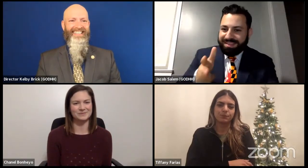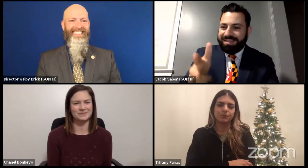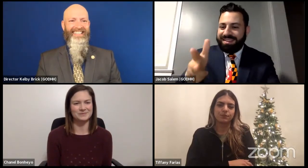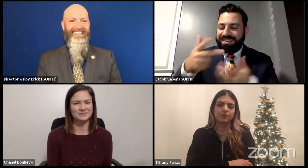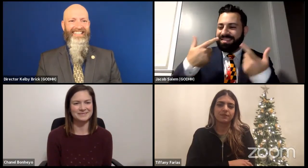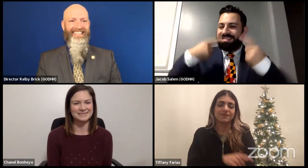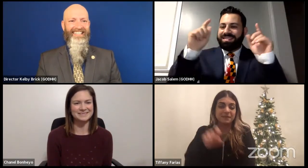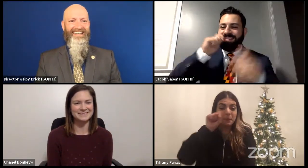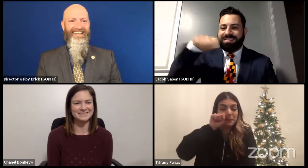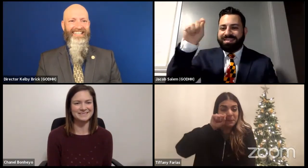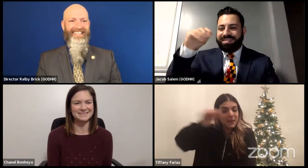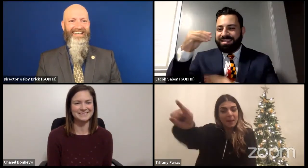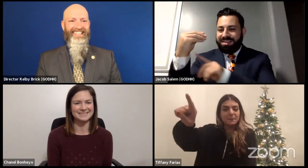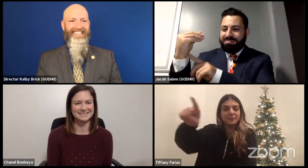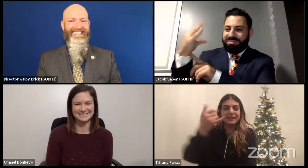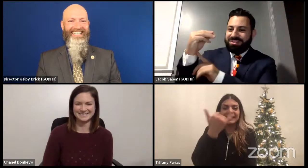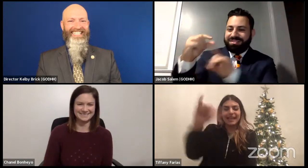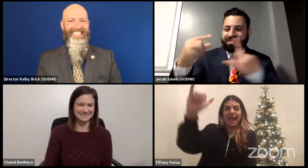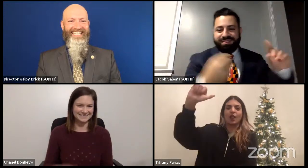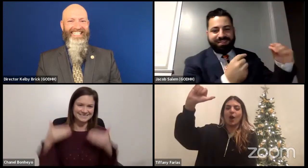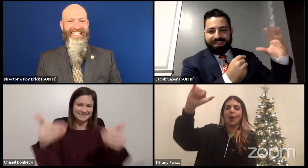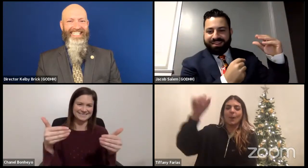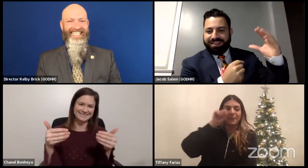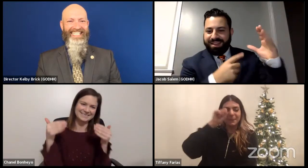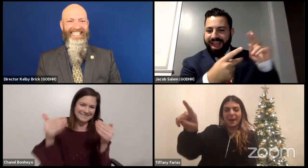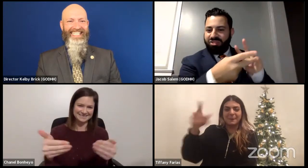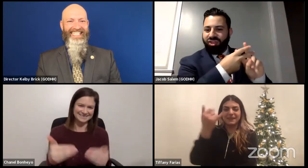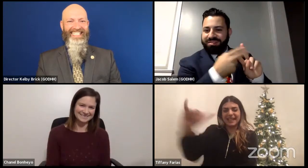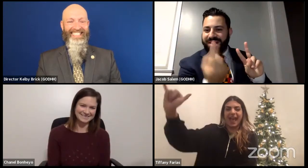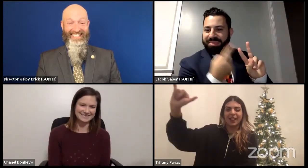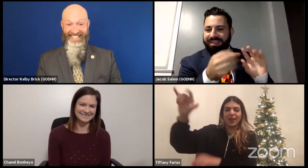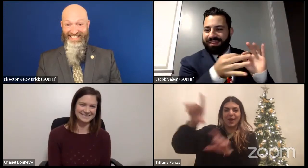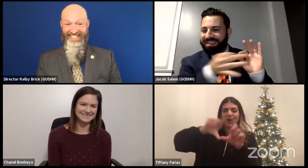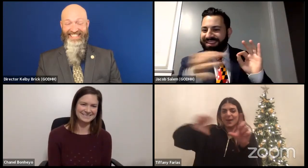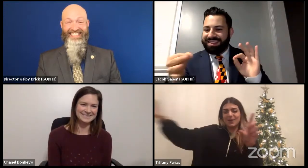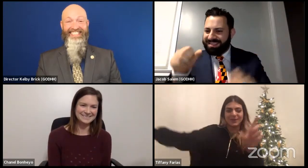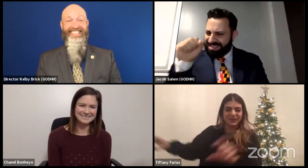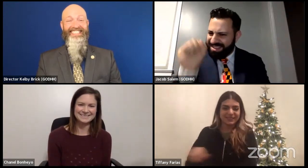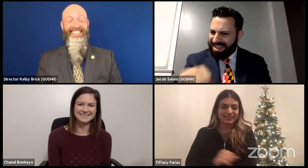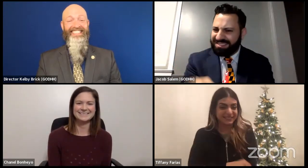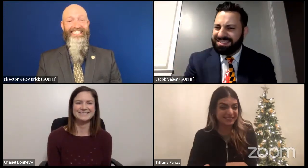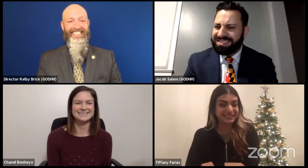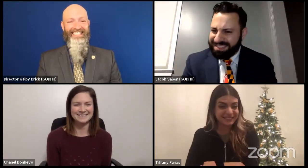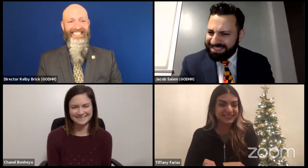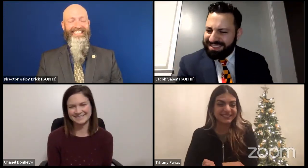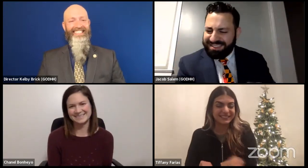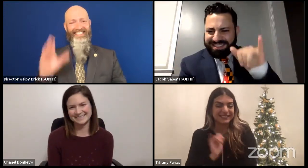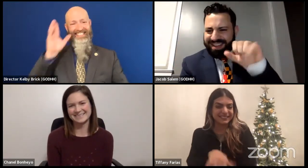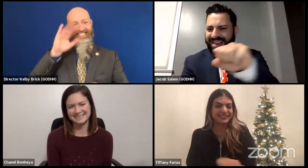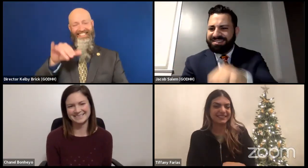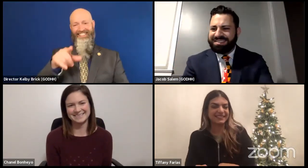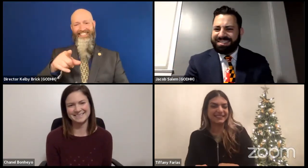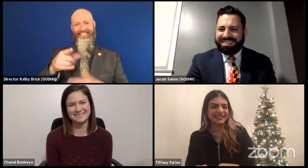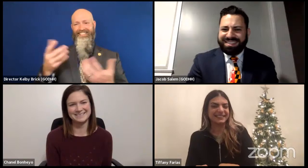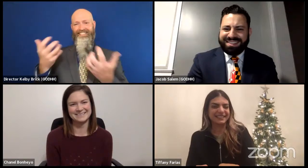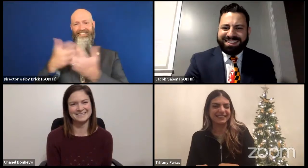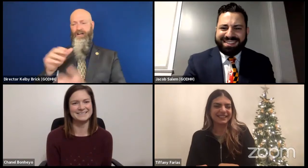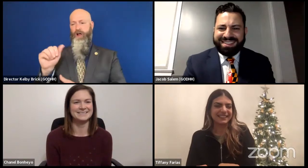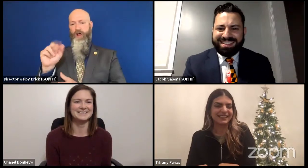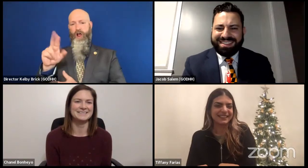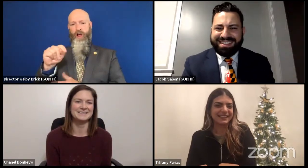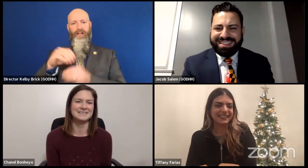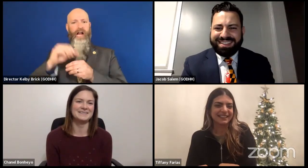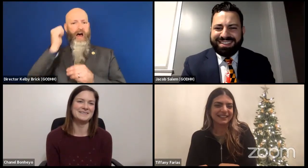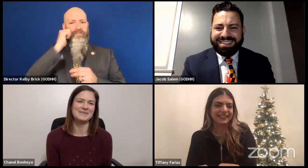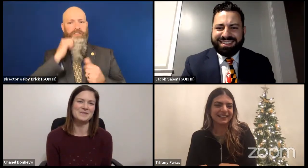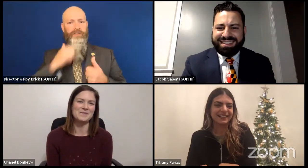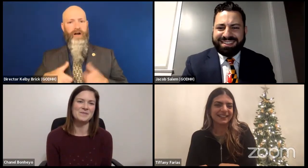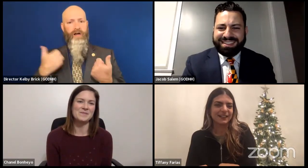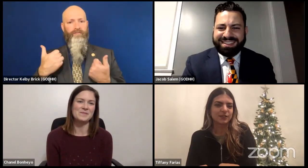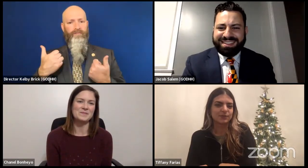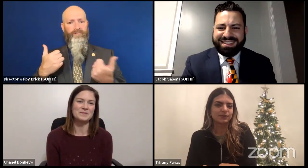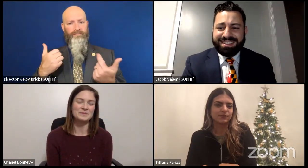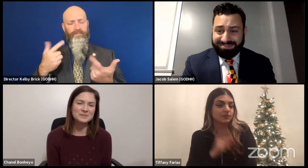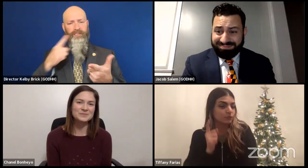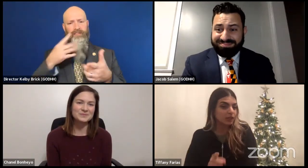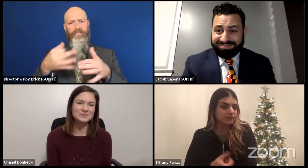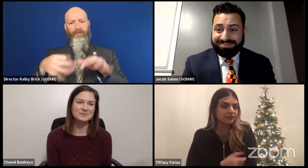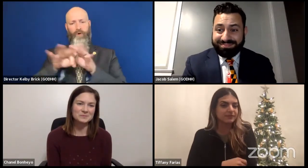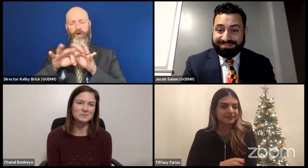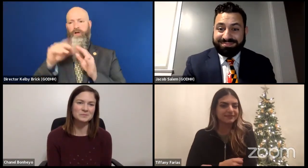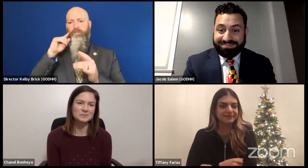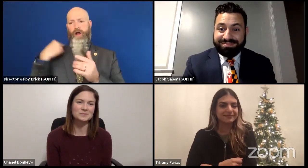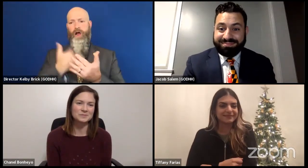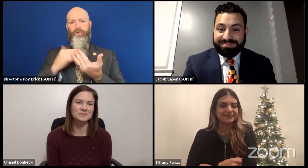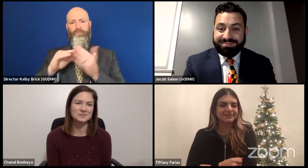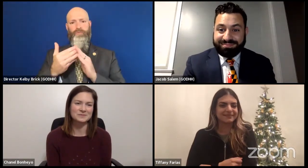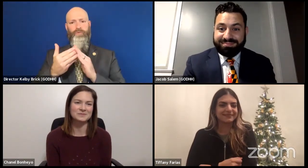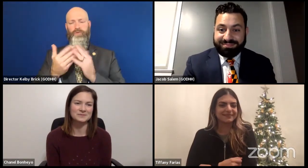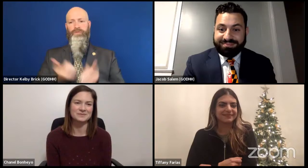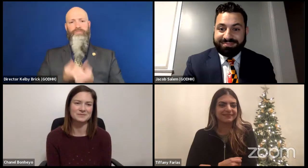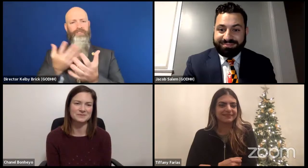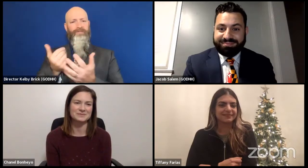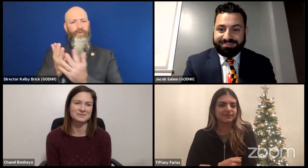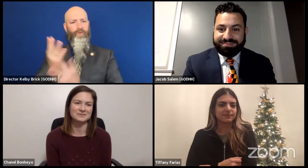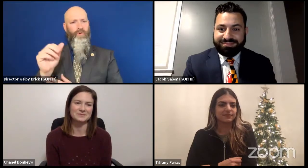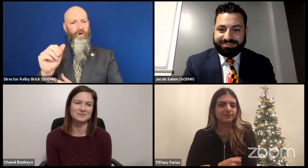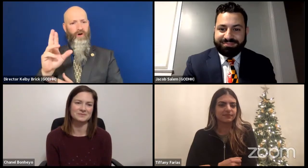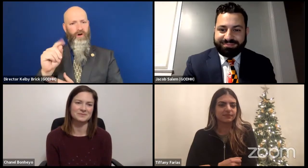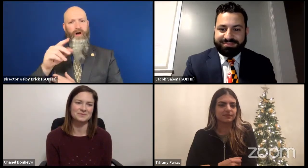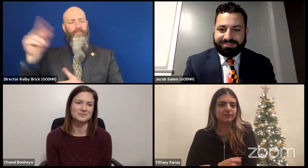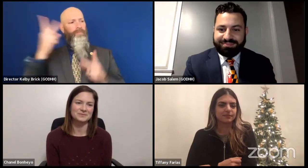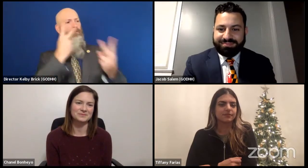You'll see my bike there. Kelby Brick it's nice to see art in everyday life.